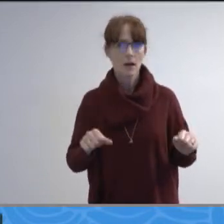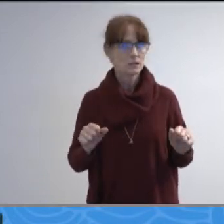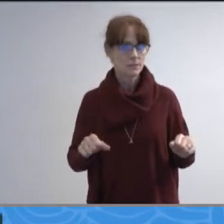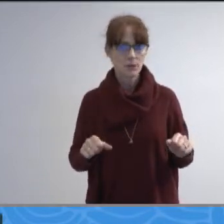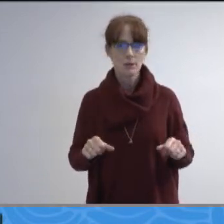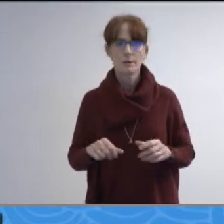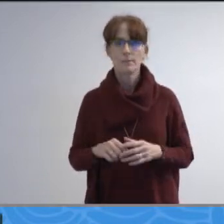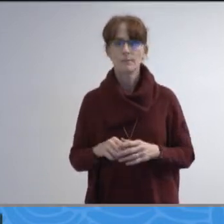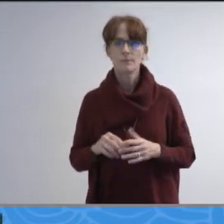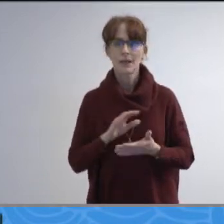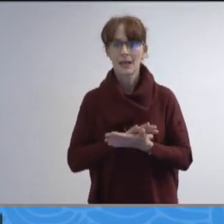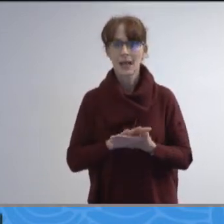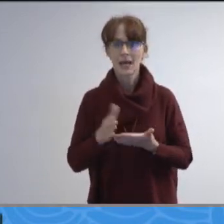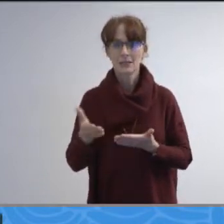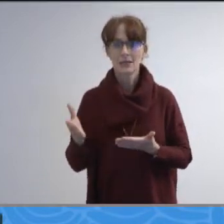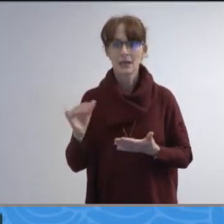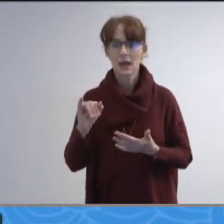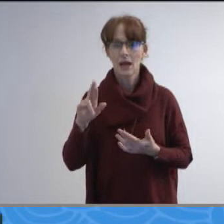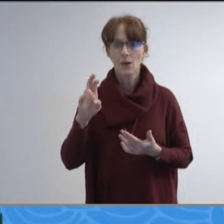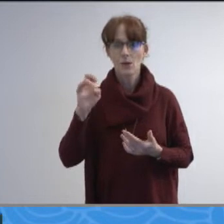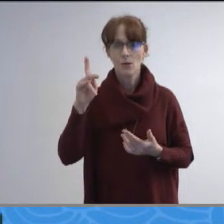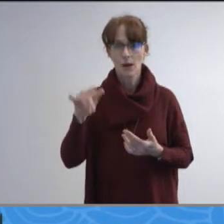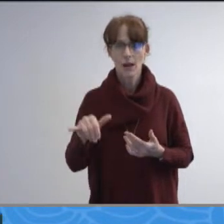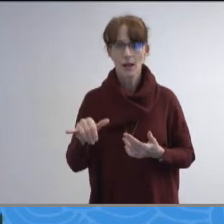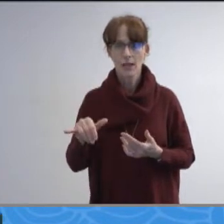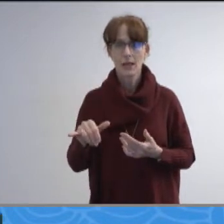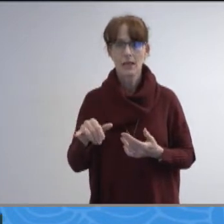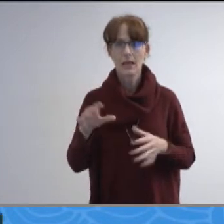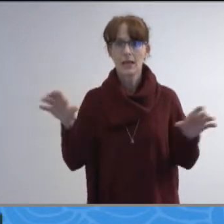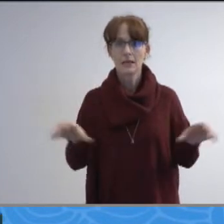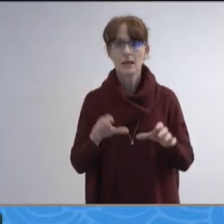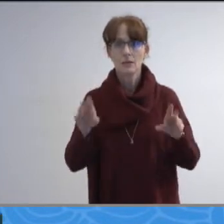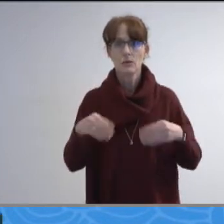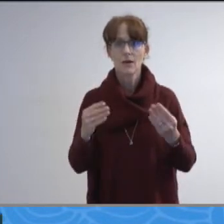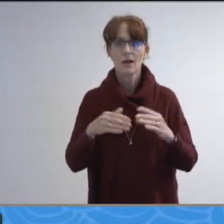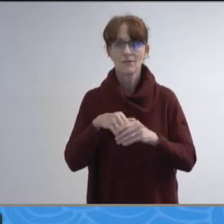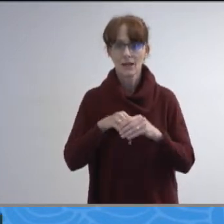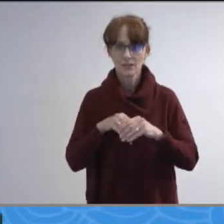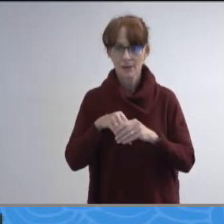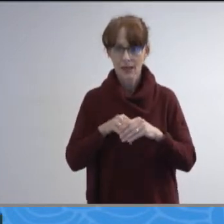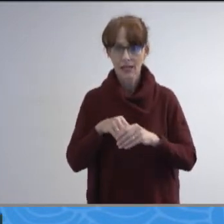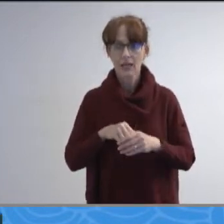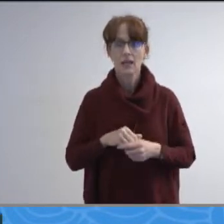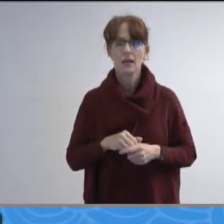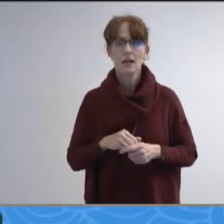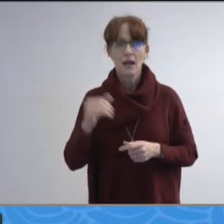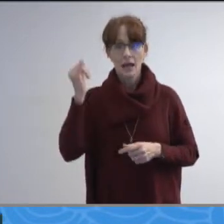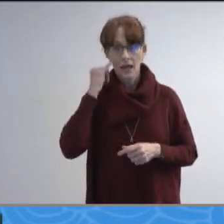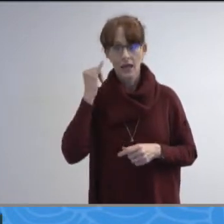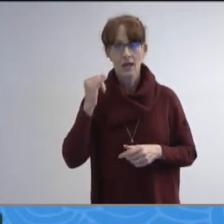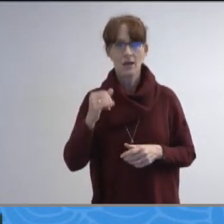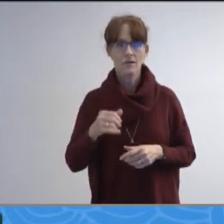So the nice thing about the i-Ready assessment platform is it does provide flexibility so that if there is a circumstance